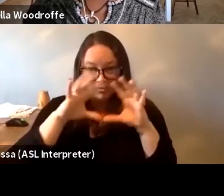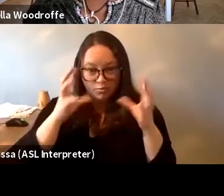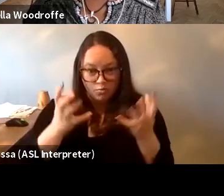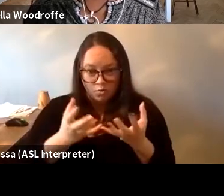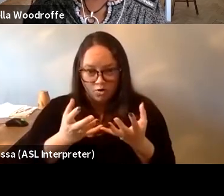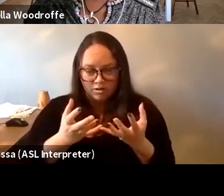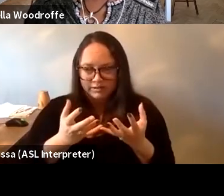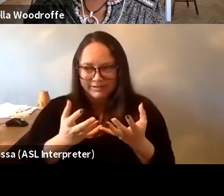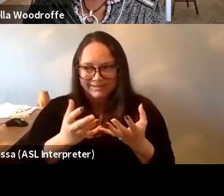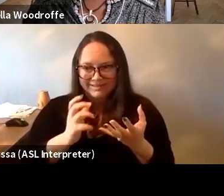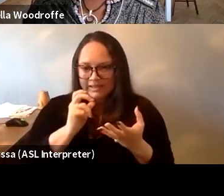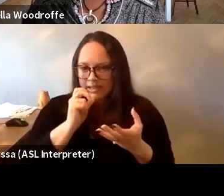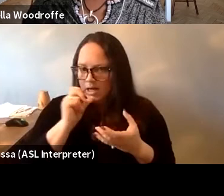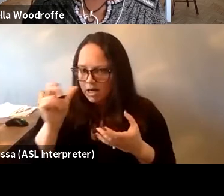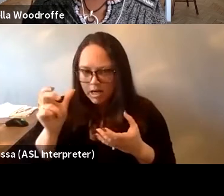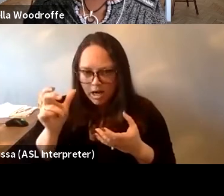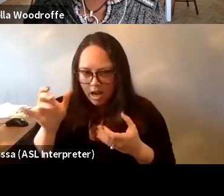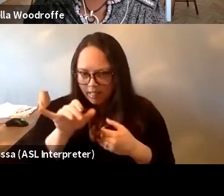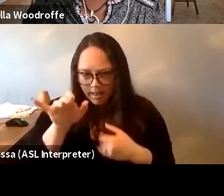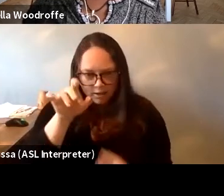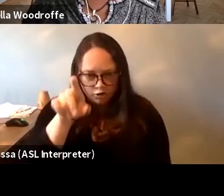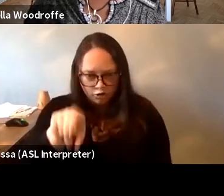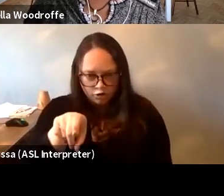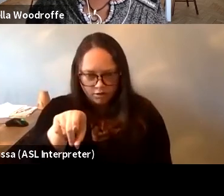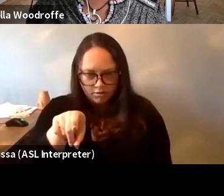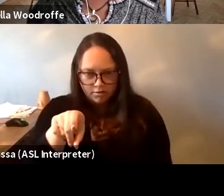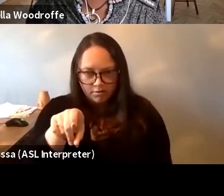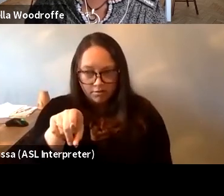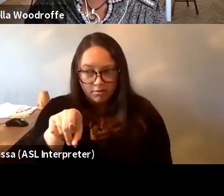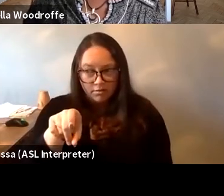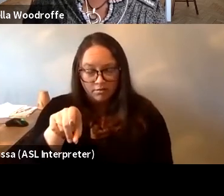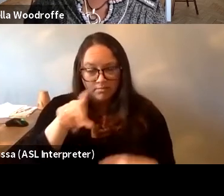should be. And until they're successfully and to feel good